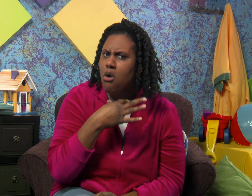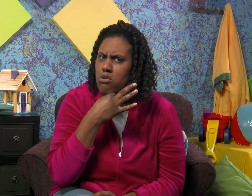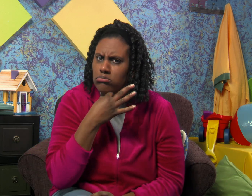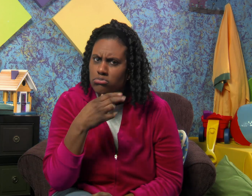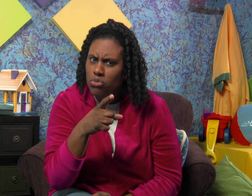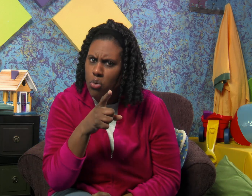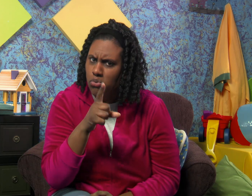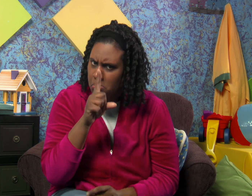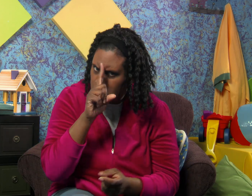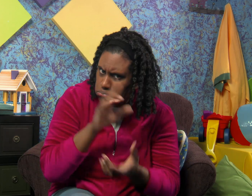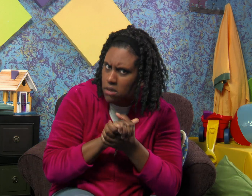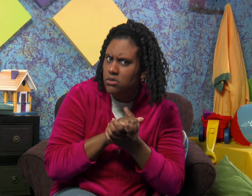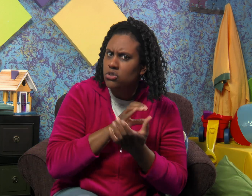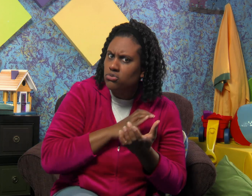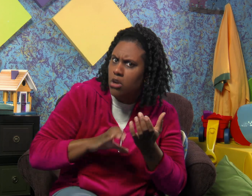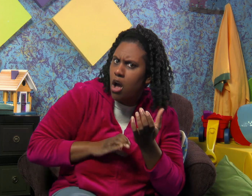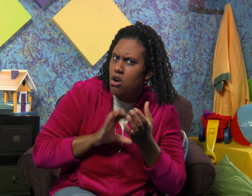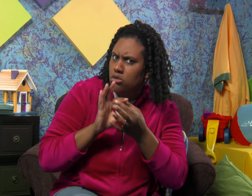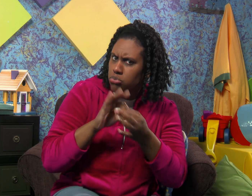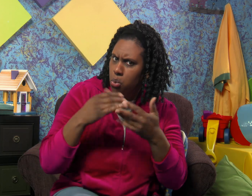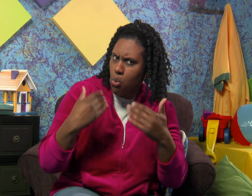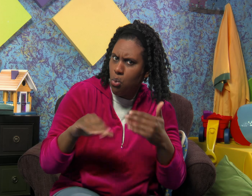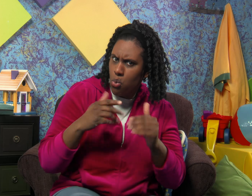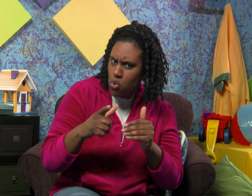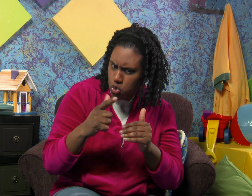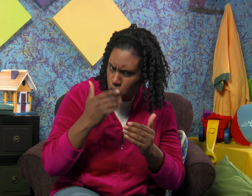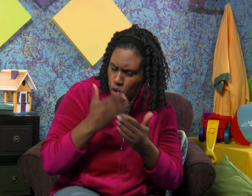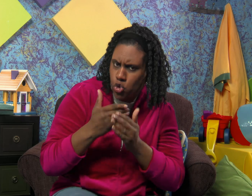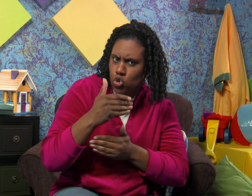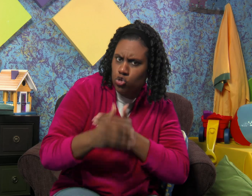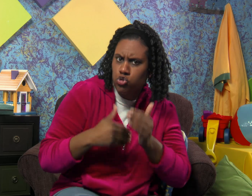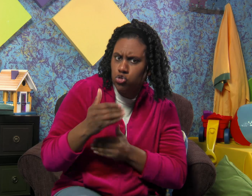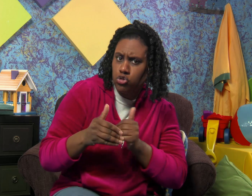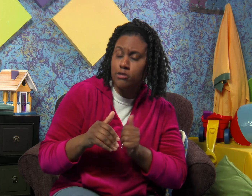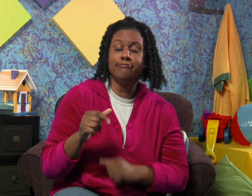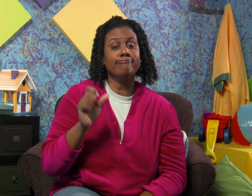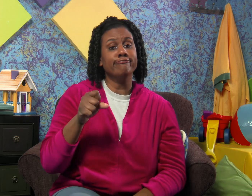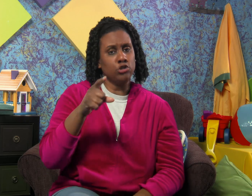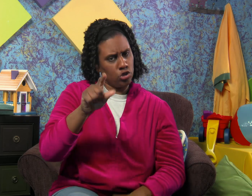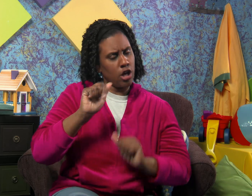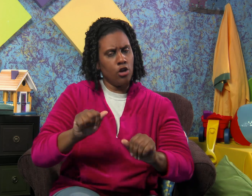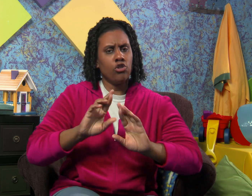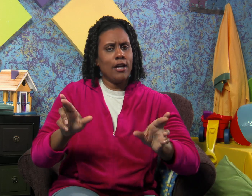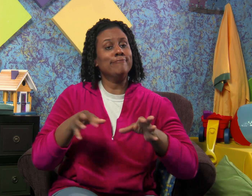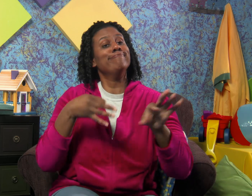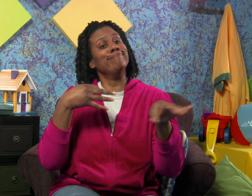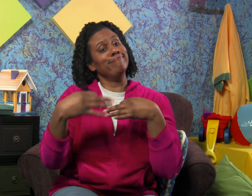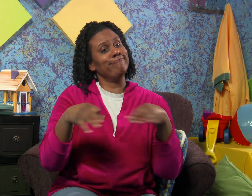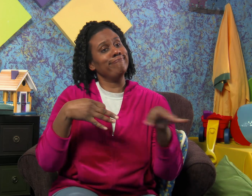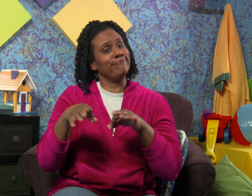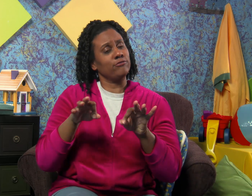IF SOMEONE ASKS YOU, "ARE YOU A BELIEVER, A CHRISTIAN? WOW, YOU ARE DOING POSITIVE THINGS IN YOUR LIFE,"